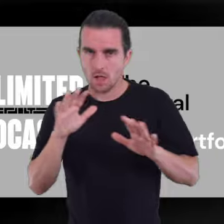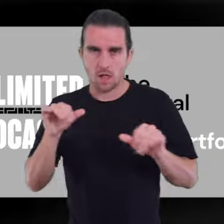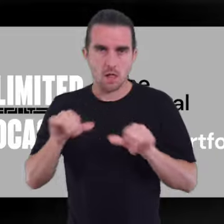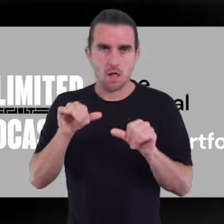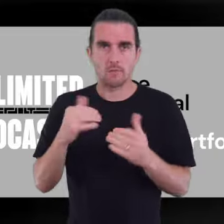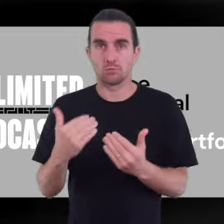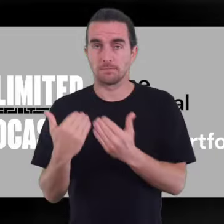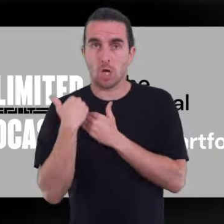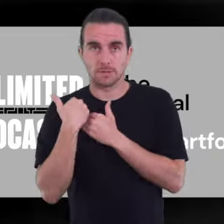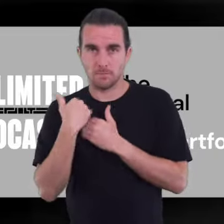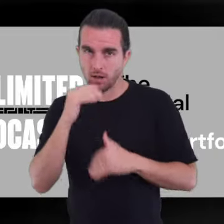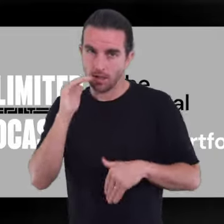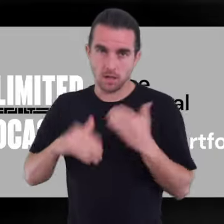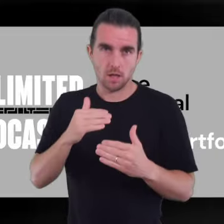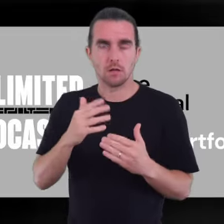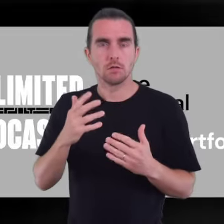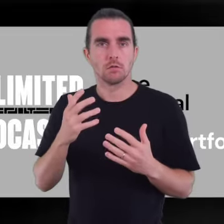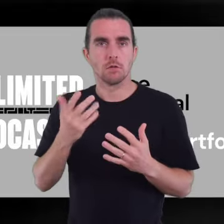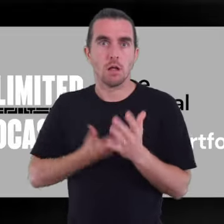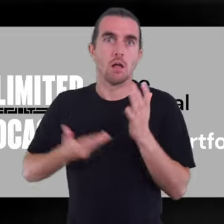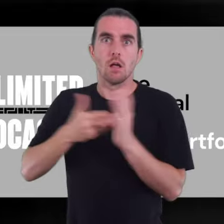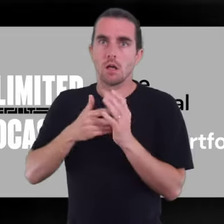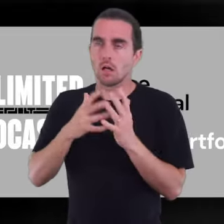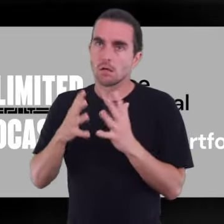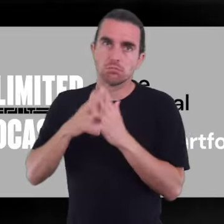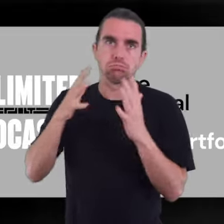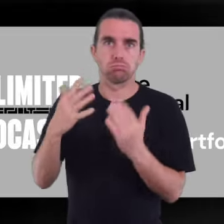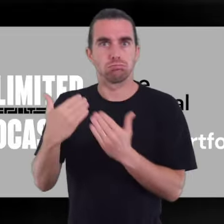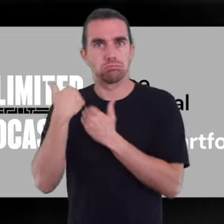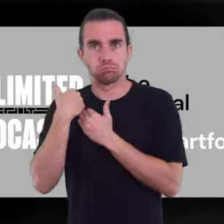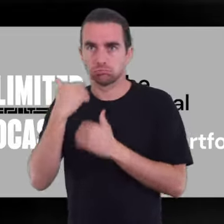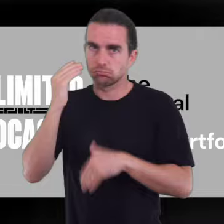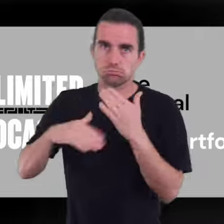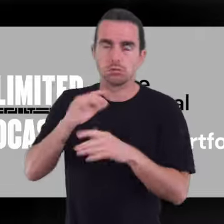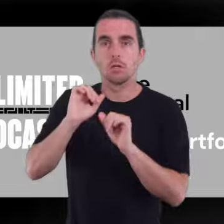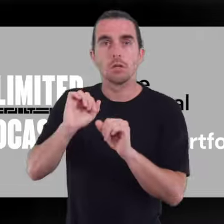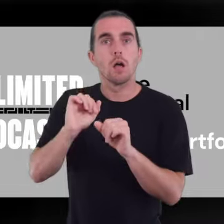Ultimately, I think responsibility, also bigger responsibilities lie with governments